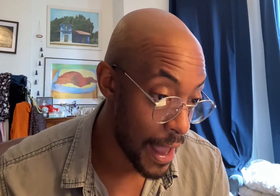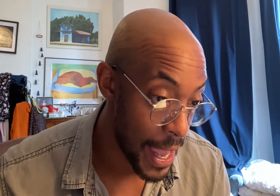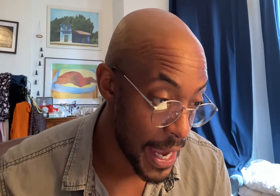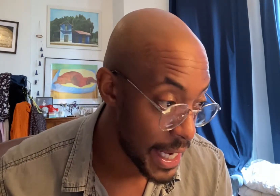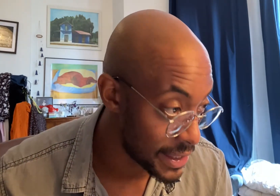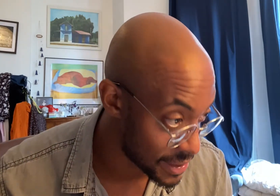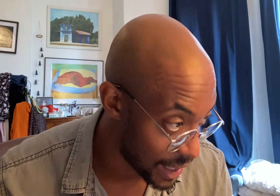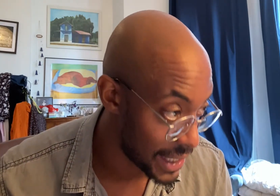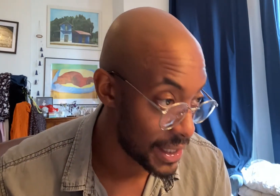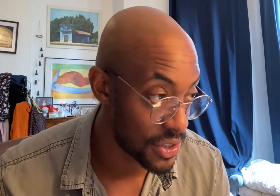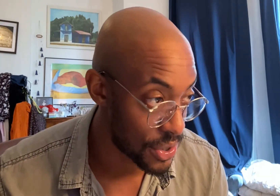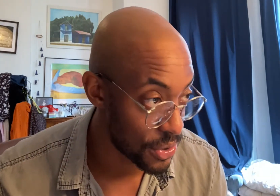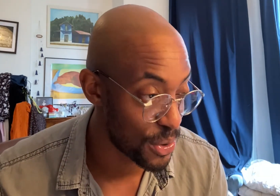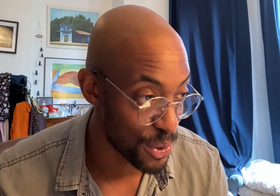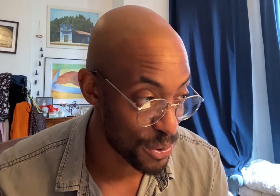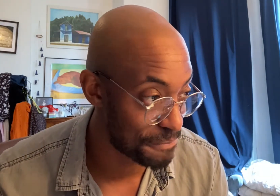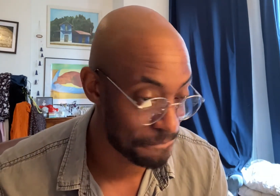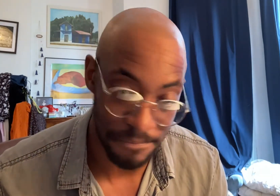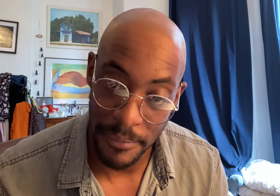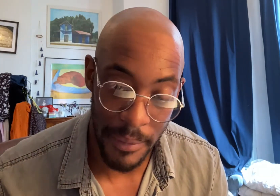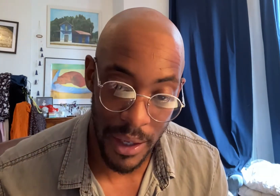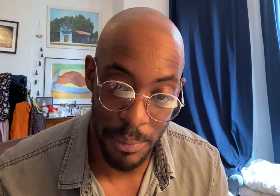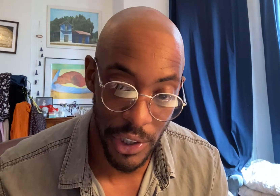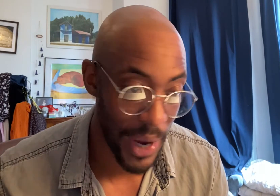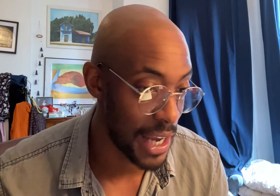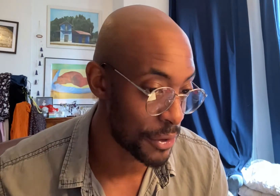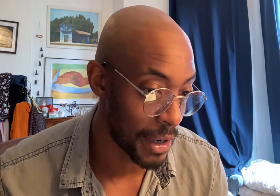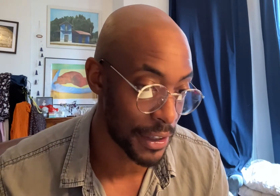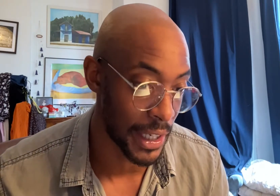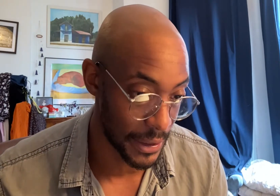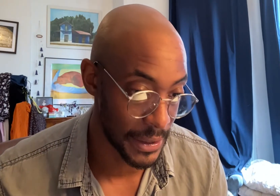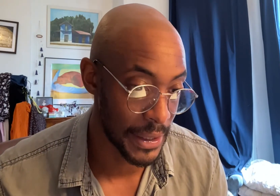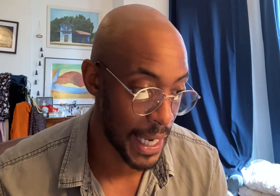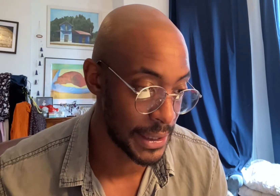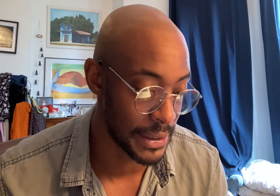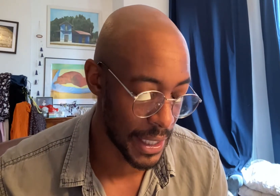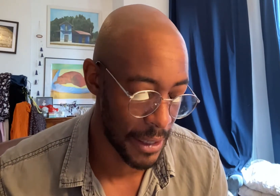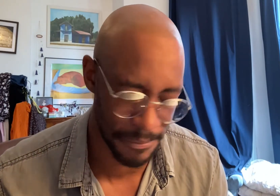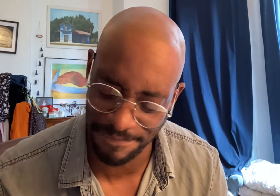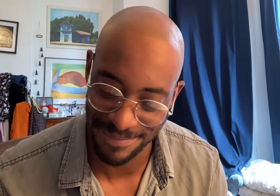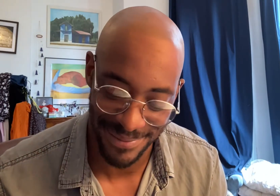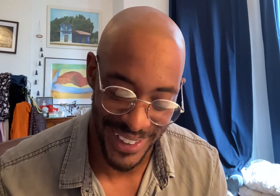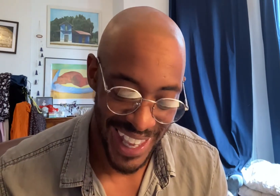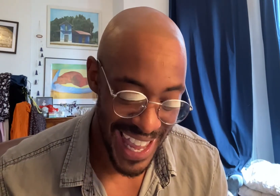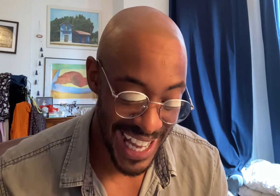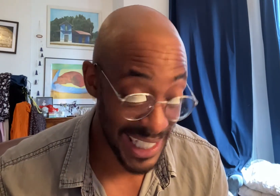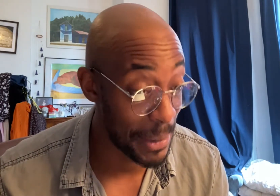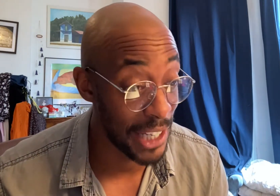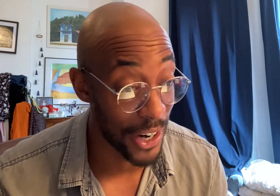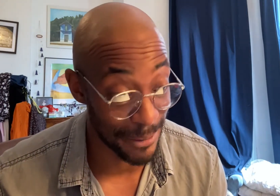I decided to pull away from everything and, erm - and get my head right.